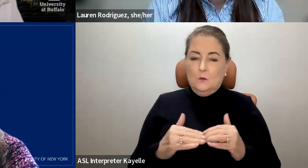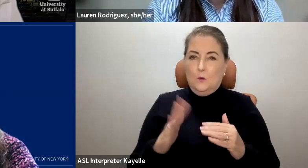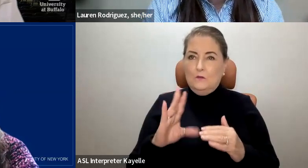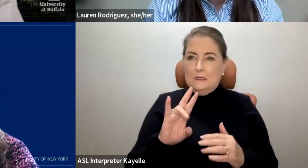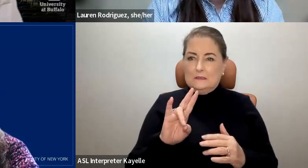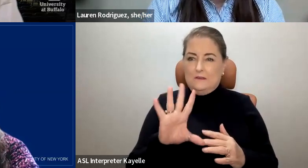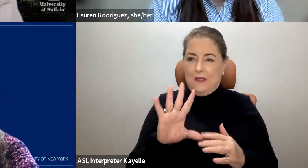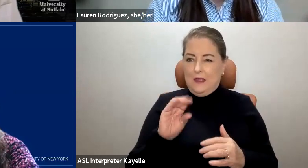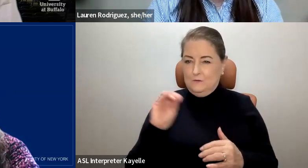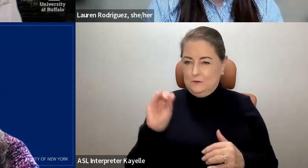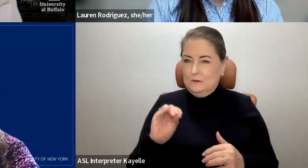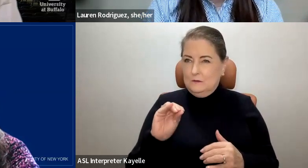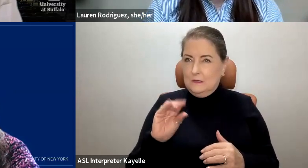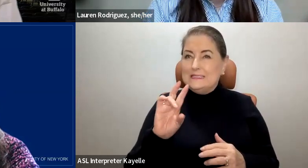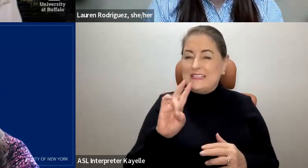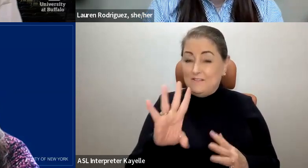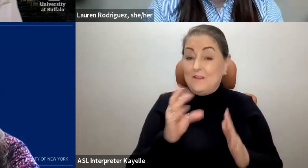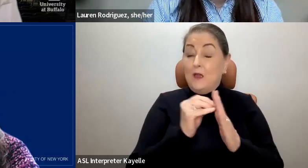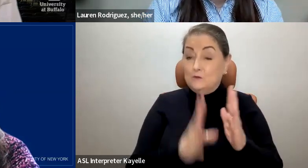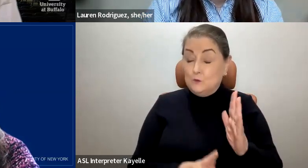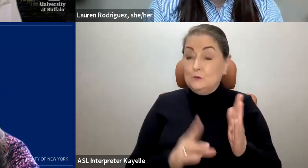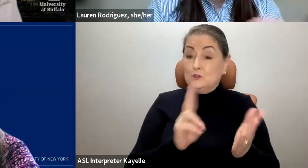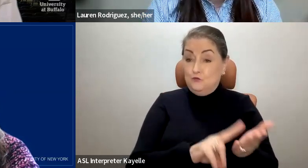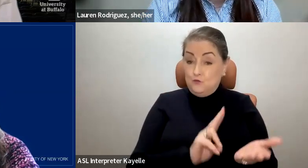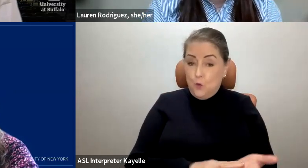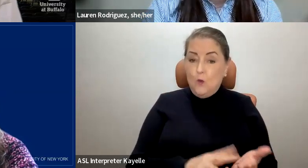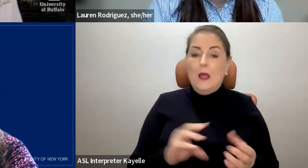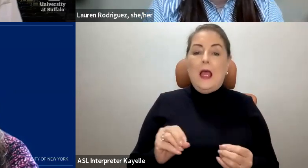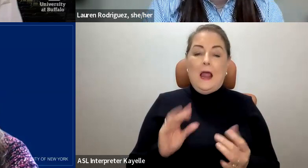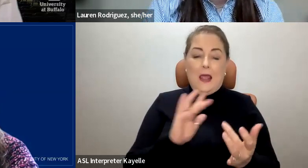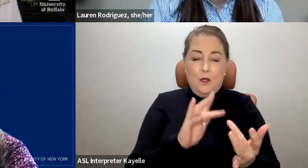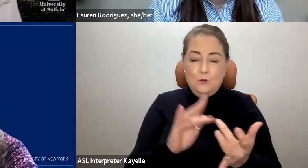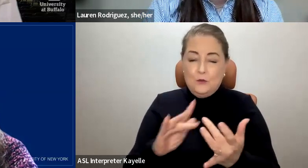enrolled, she does outreach to all faculty engaging in online